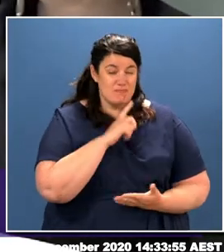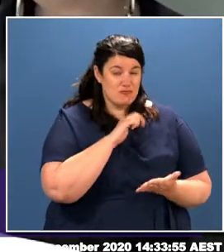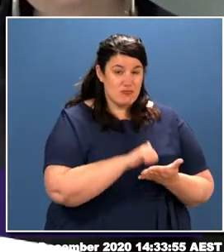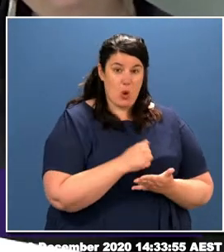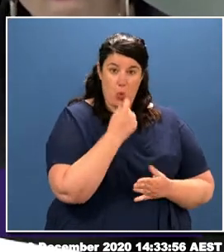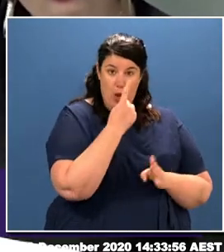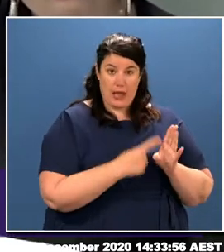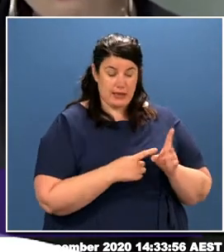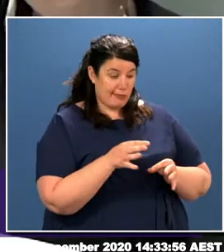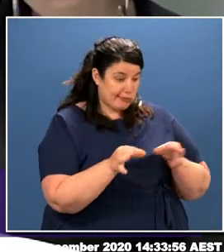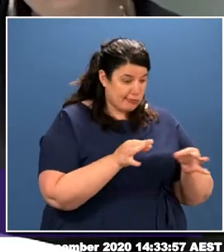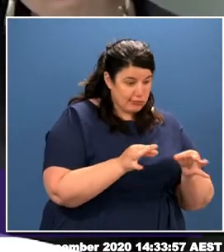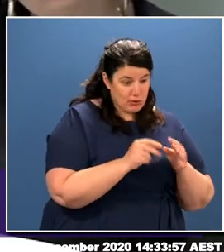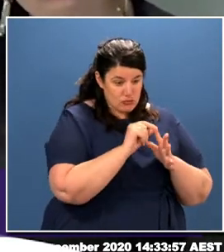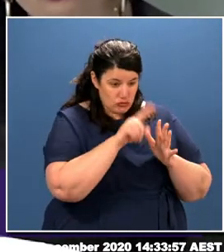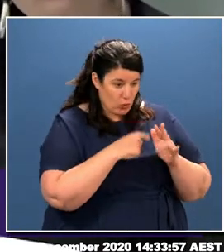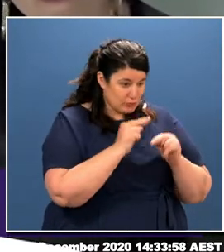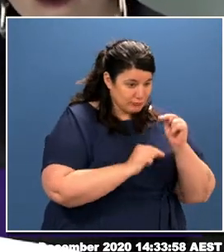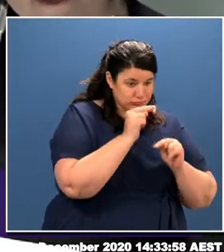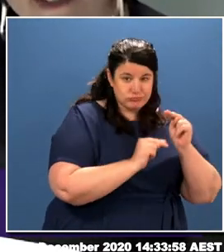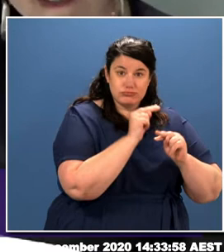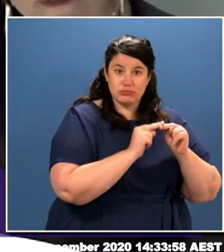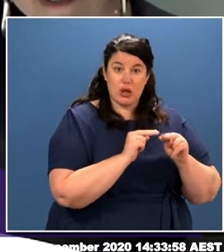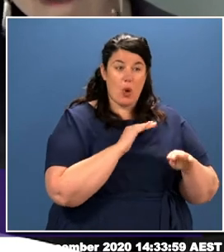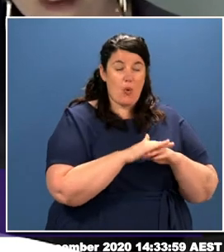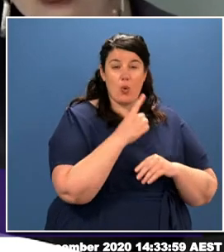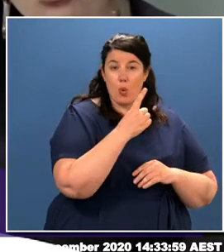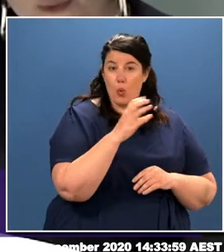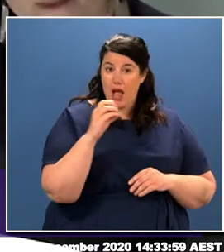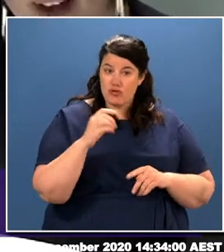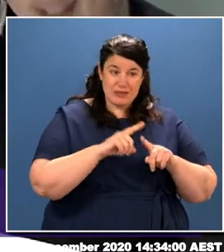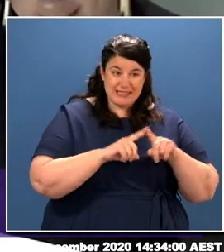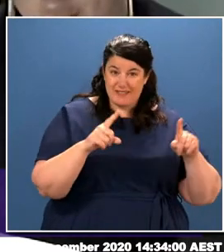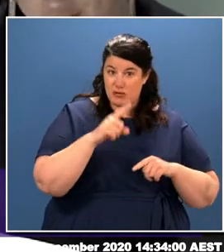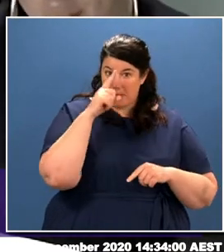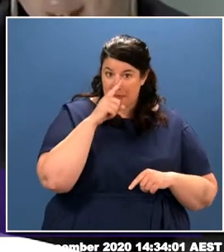And, you know, overall we spoke to I think over a hundred different people around this issue.